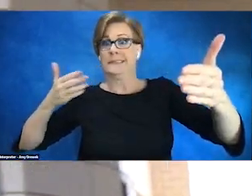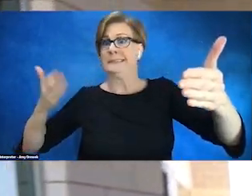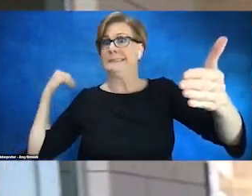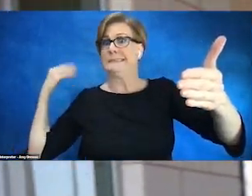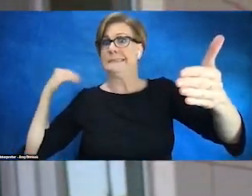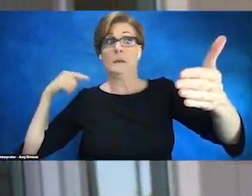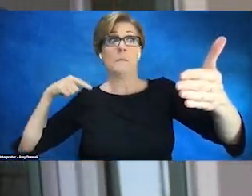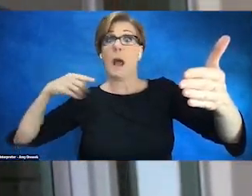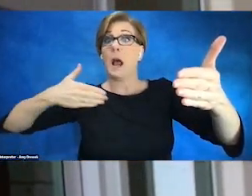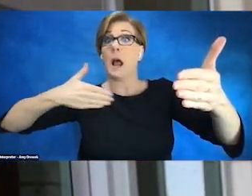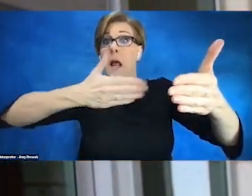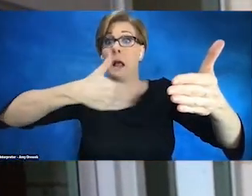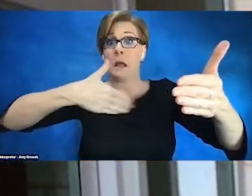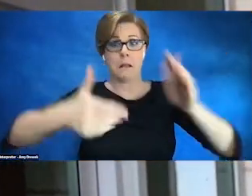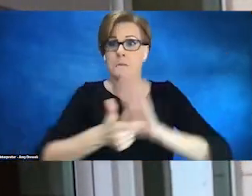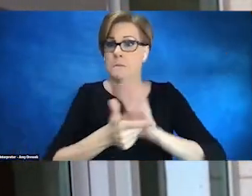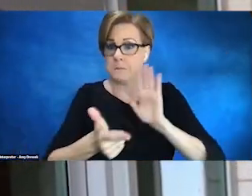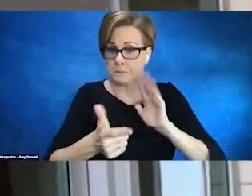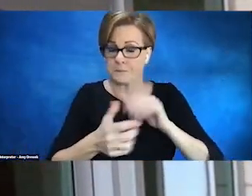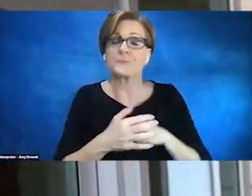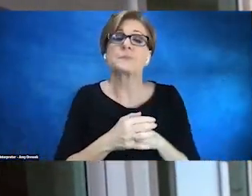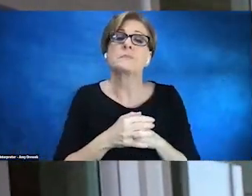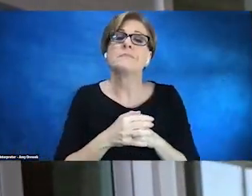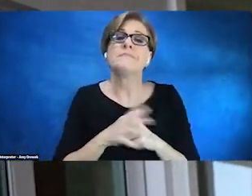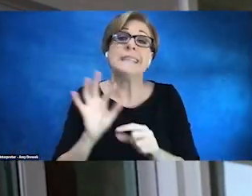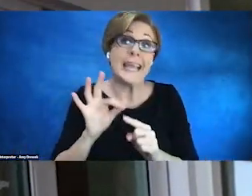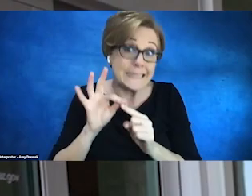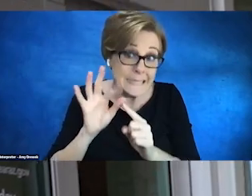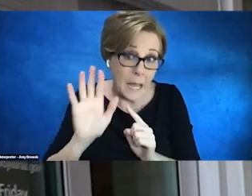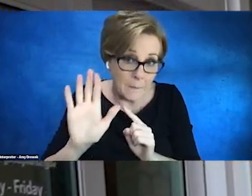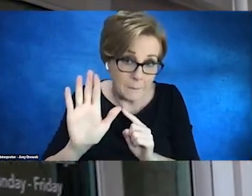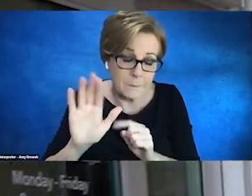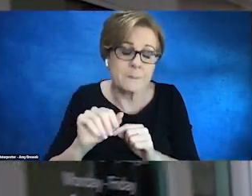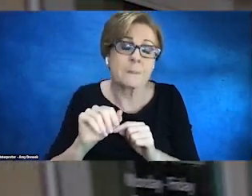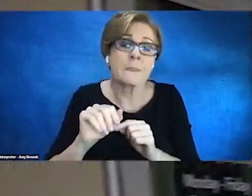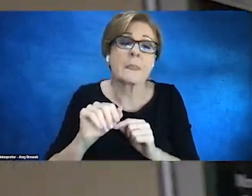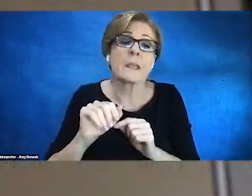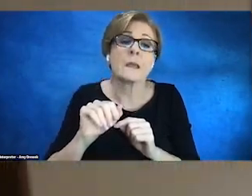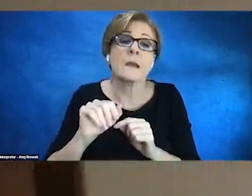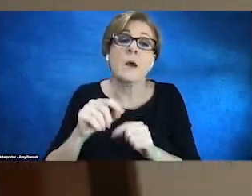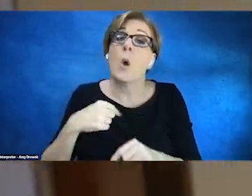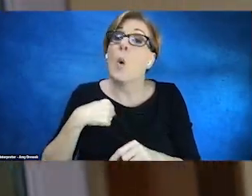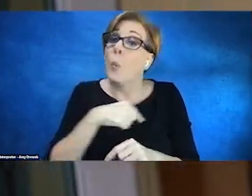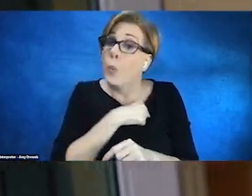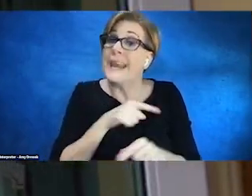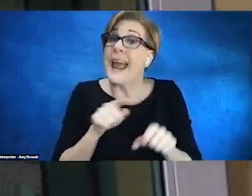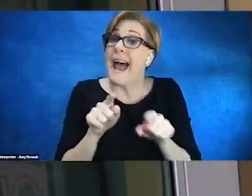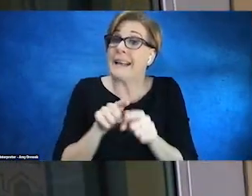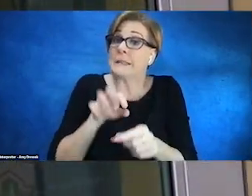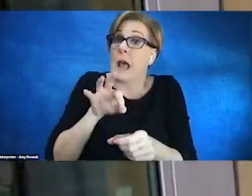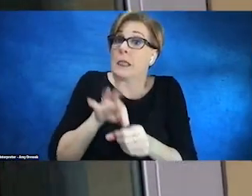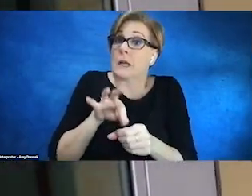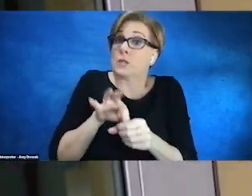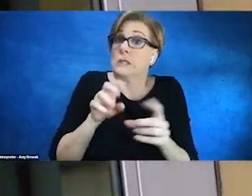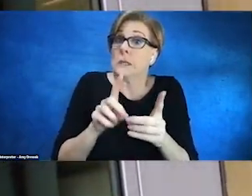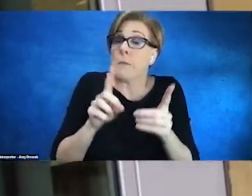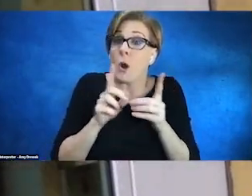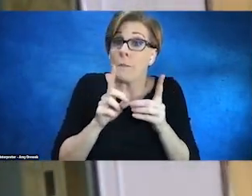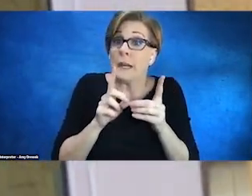Now, there are a few exceptions to that. So, as an Elections Department, we're supposed to